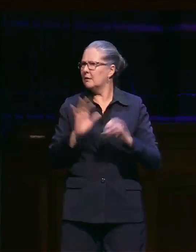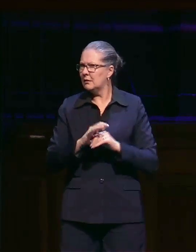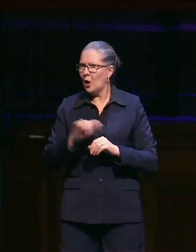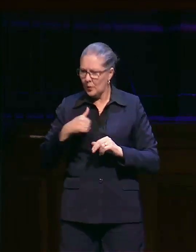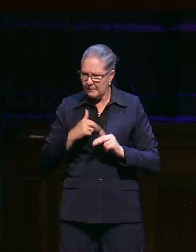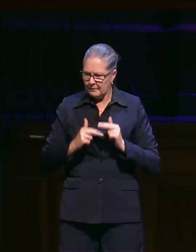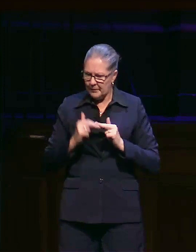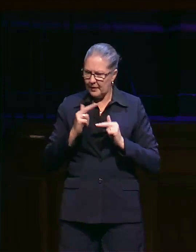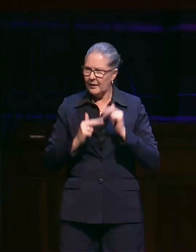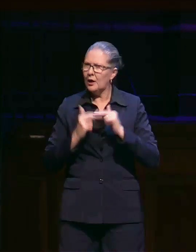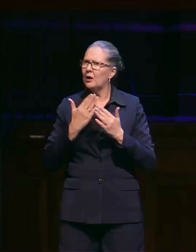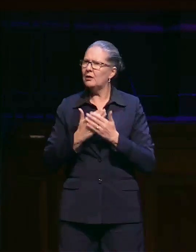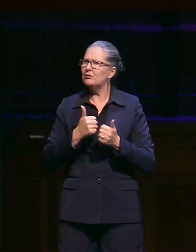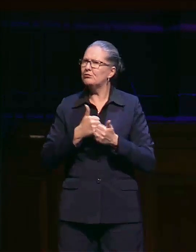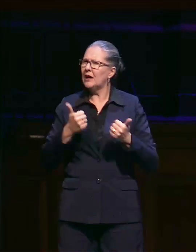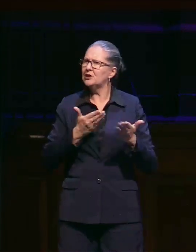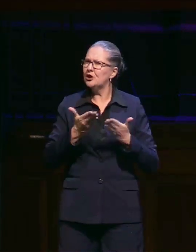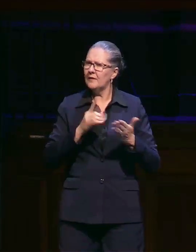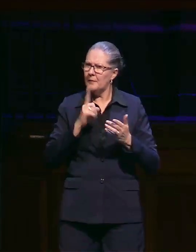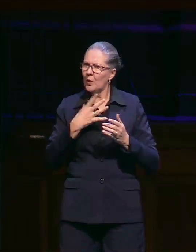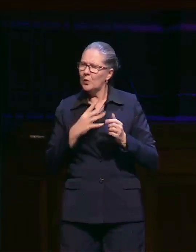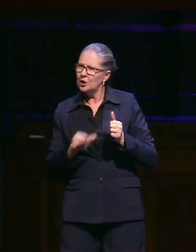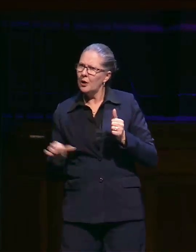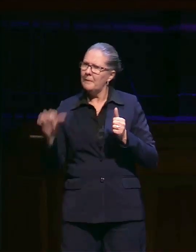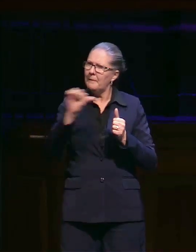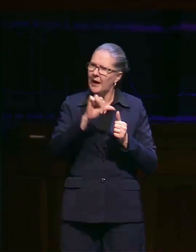on the great service we have but giving it the flexibility it needs and why